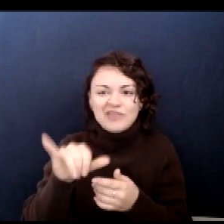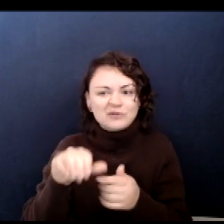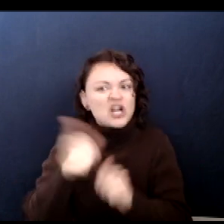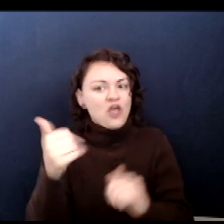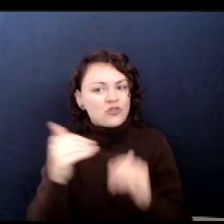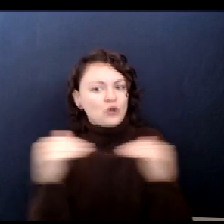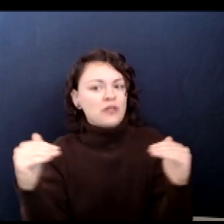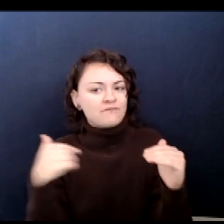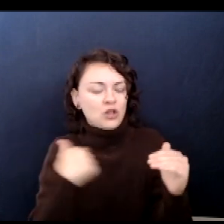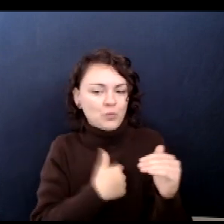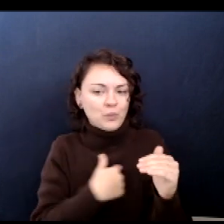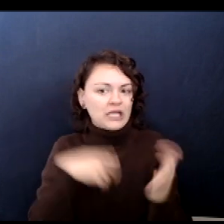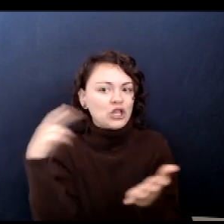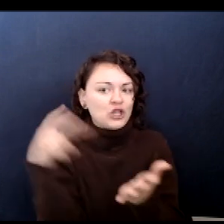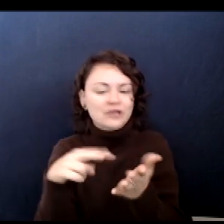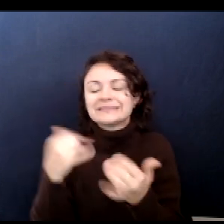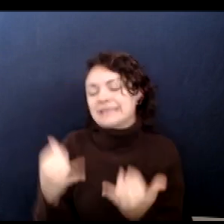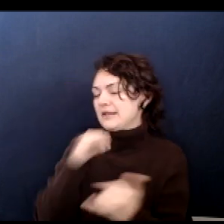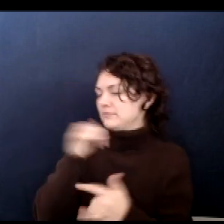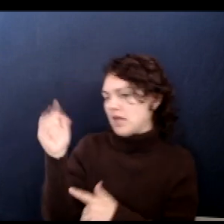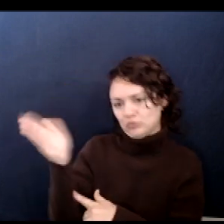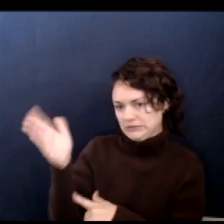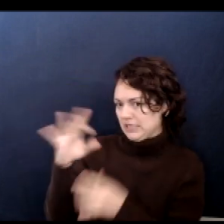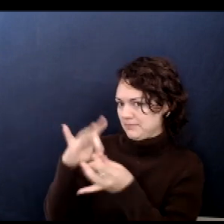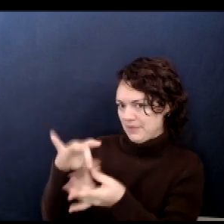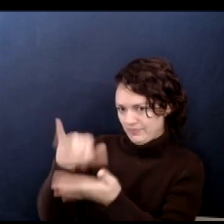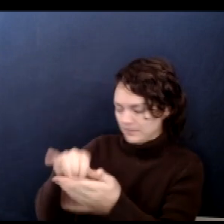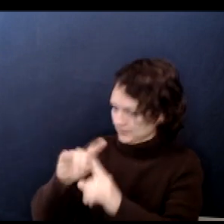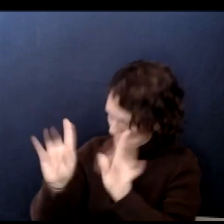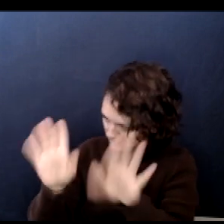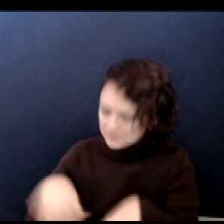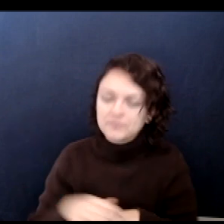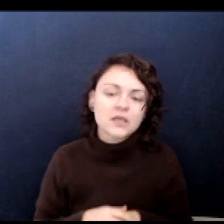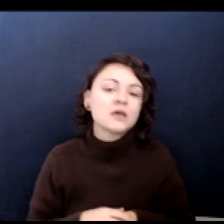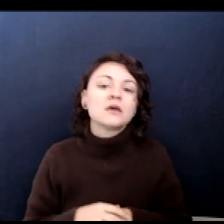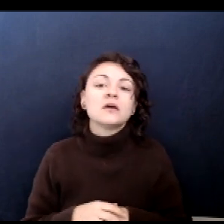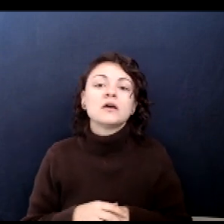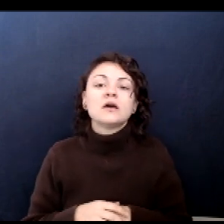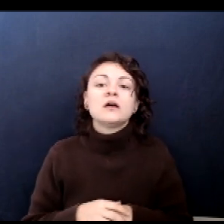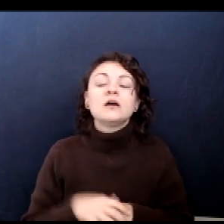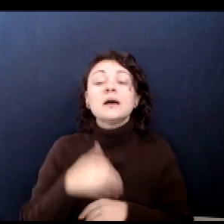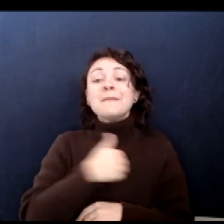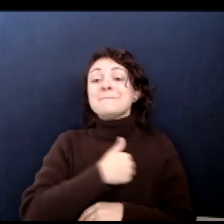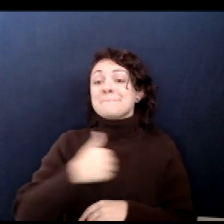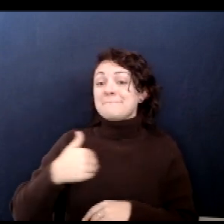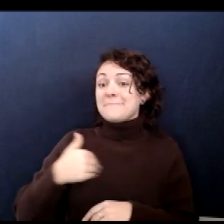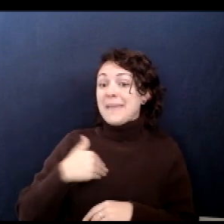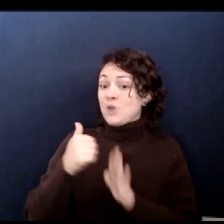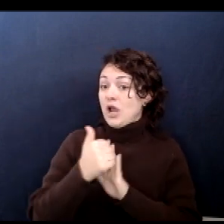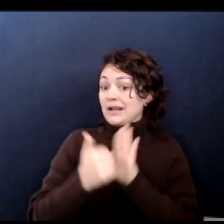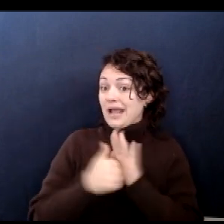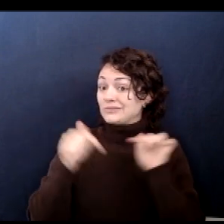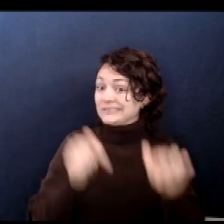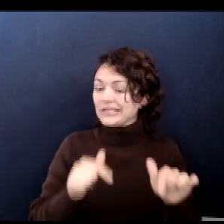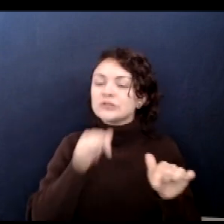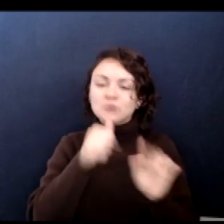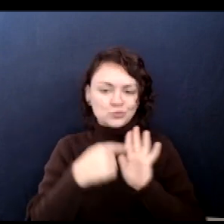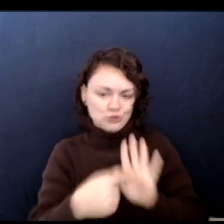but that I am not presenting today. One thing just to mention, I don't show member counts here and that's due to HIPPA But the next slide,